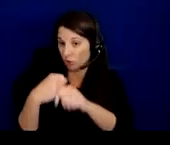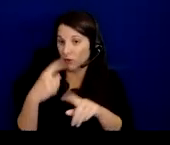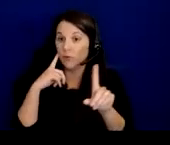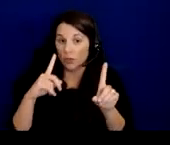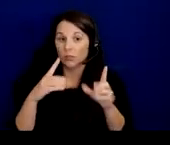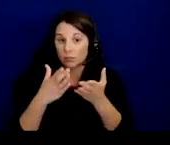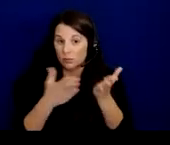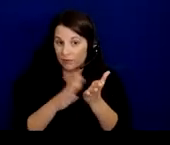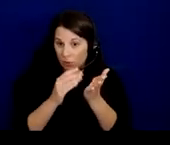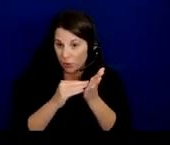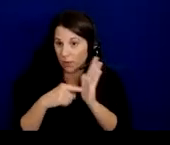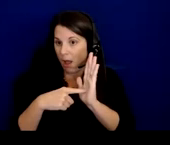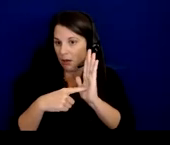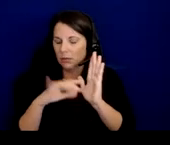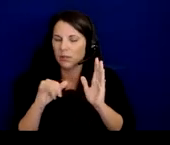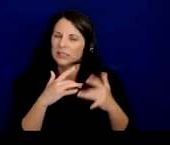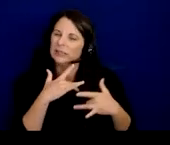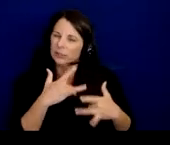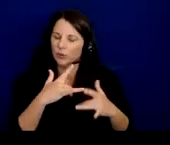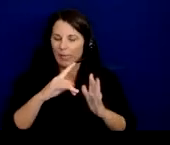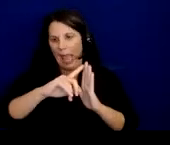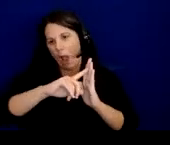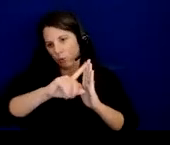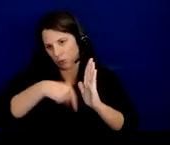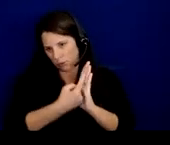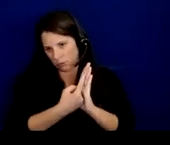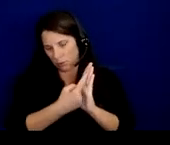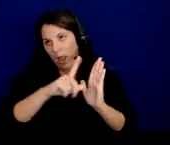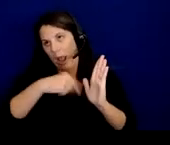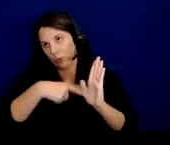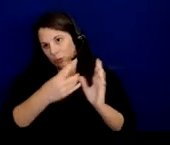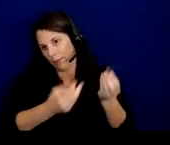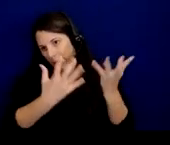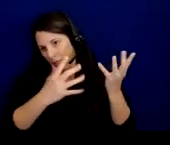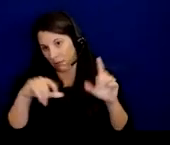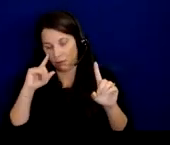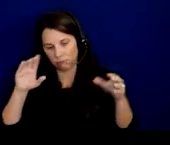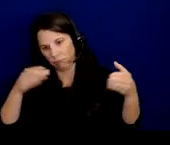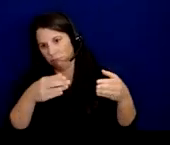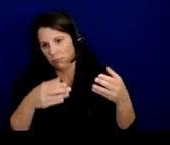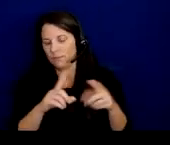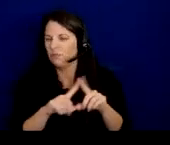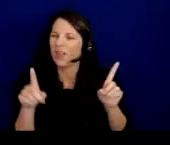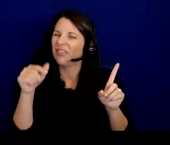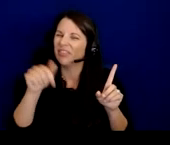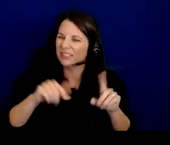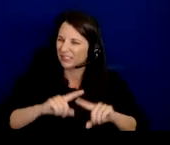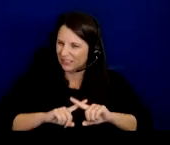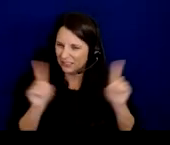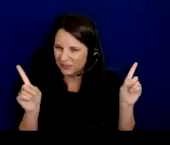a lot of times is about the hours that students put in hours. But what we're trying to do with a model like this, using critically engaged